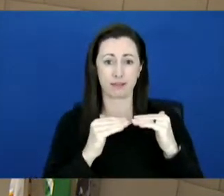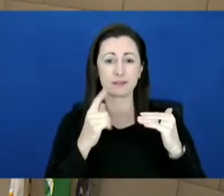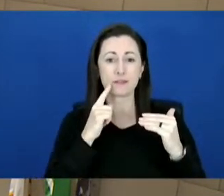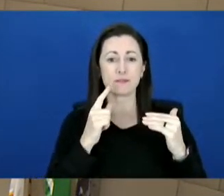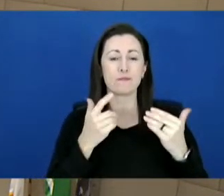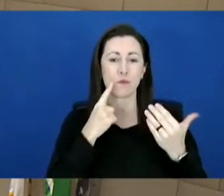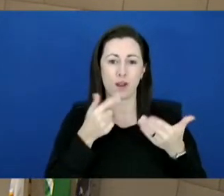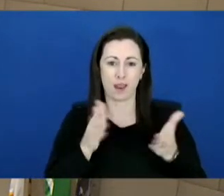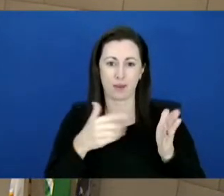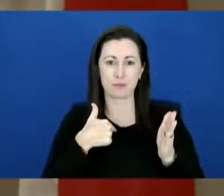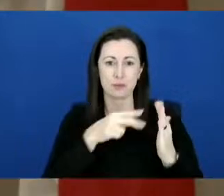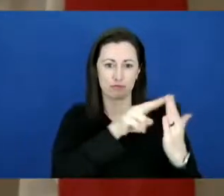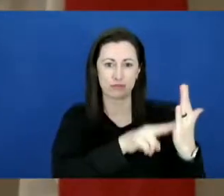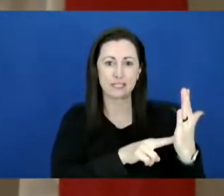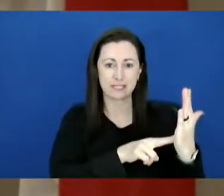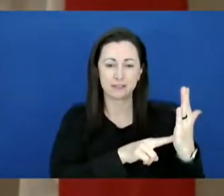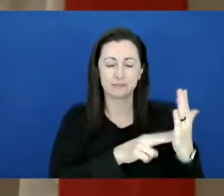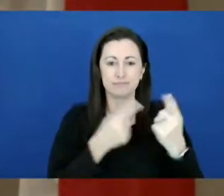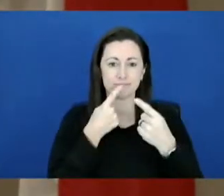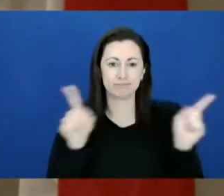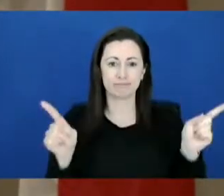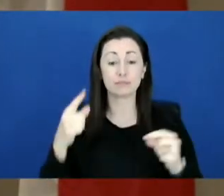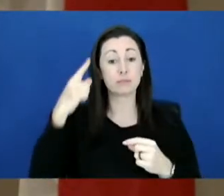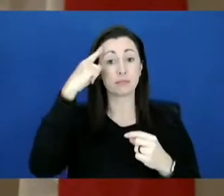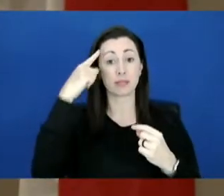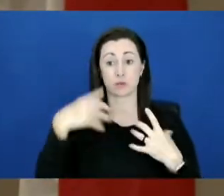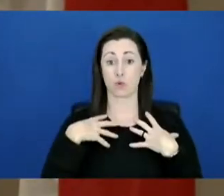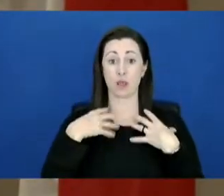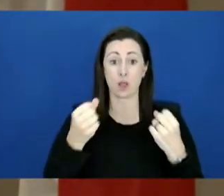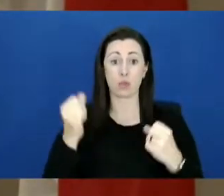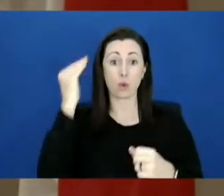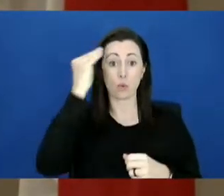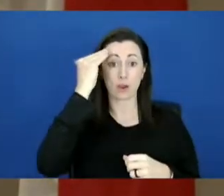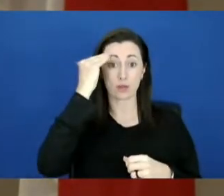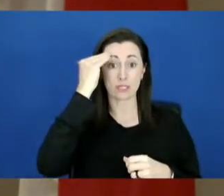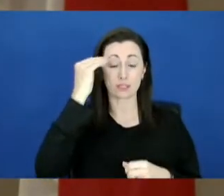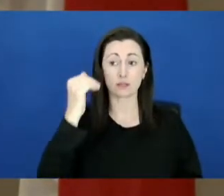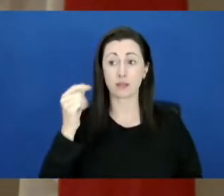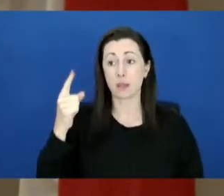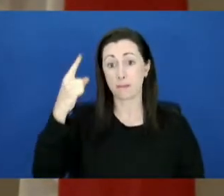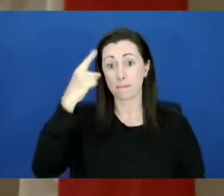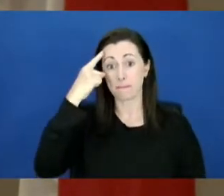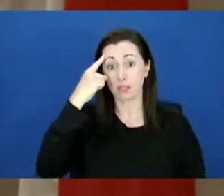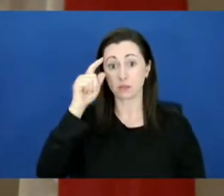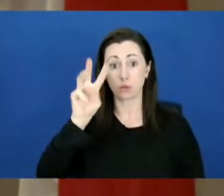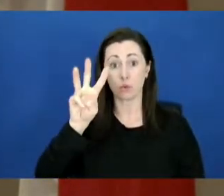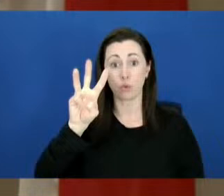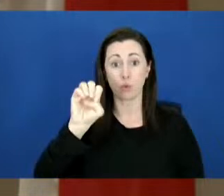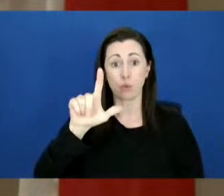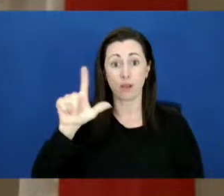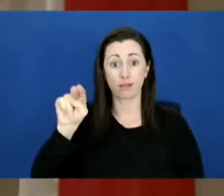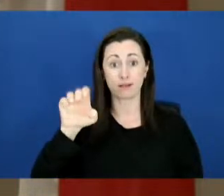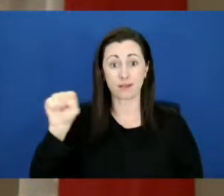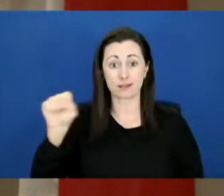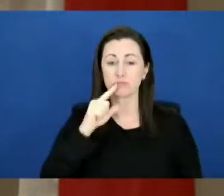THIS PROCLAMATION.